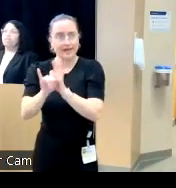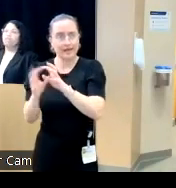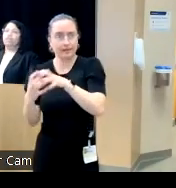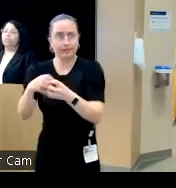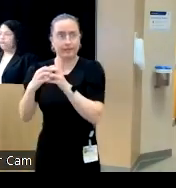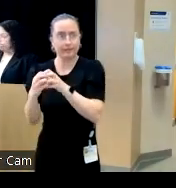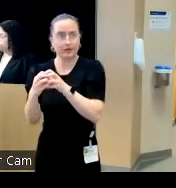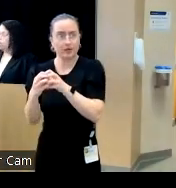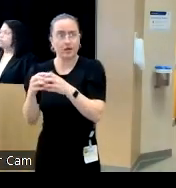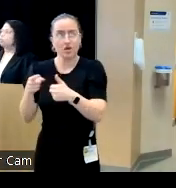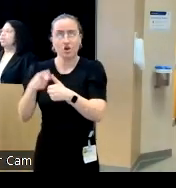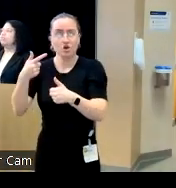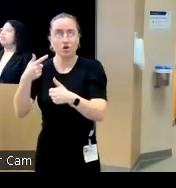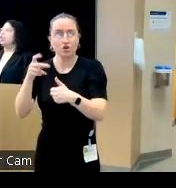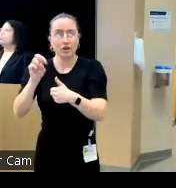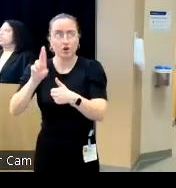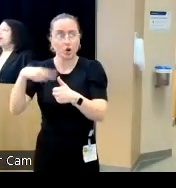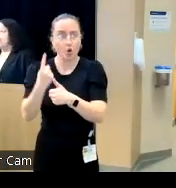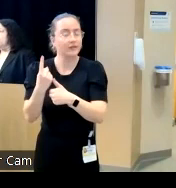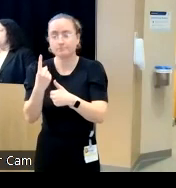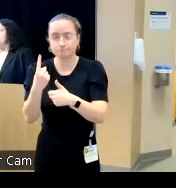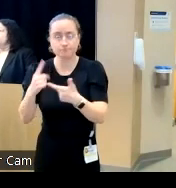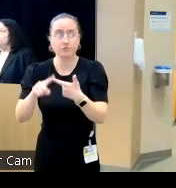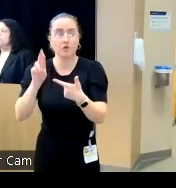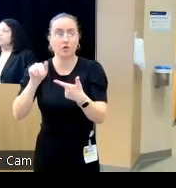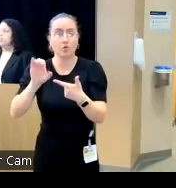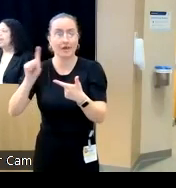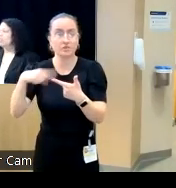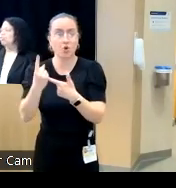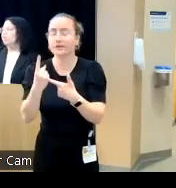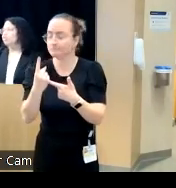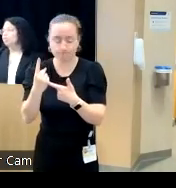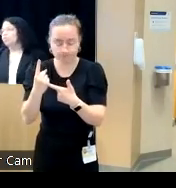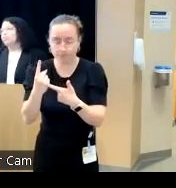about their gender not just about their race but how based on societal structures